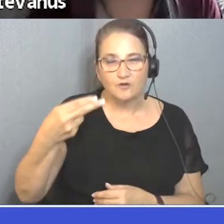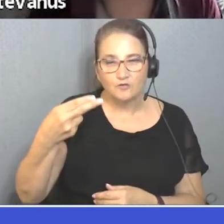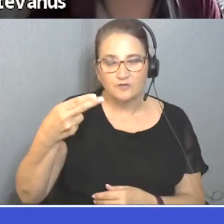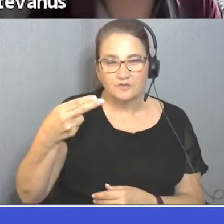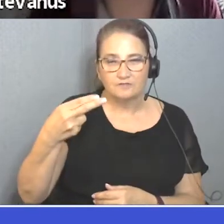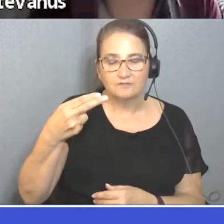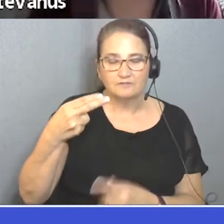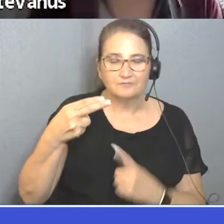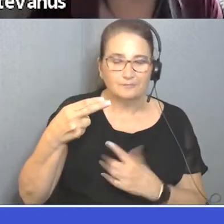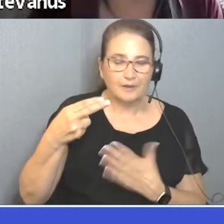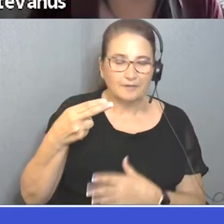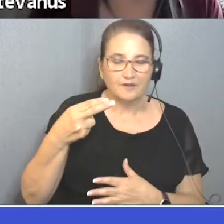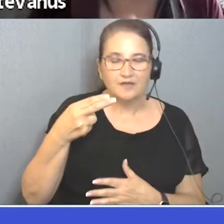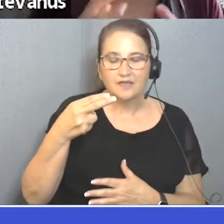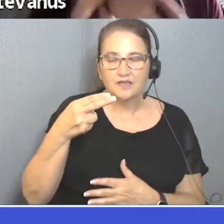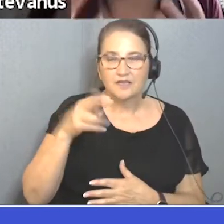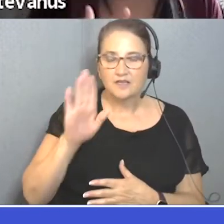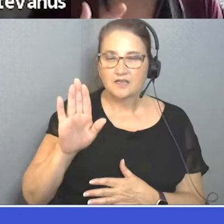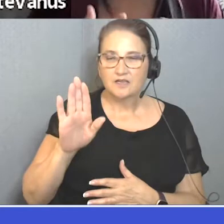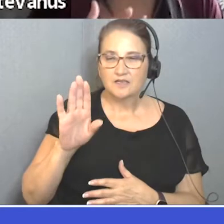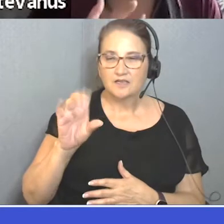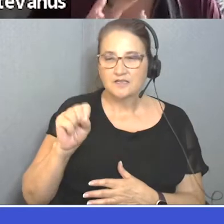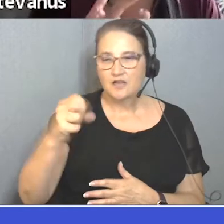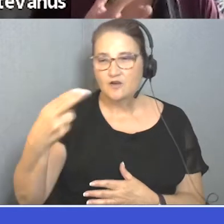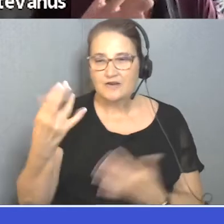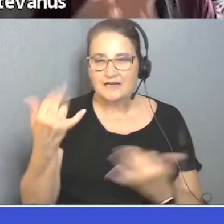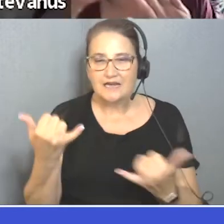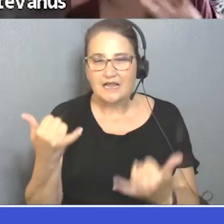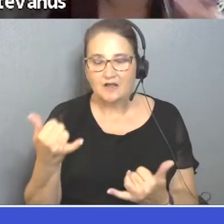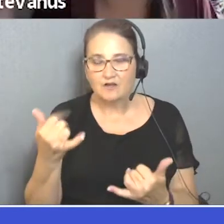I apologize that should say "hearing." What